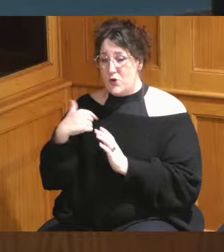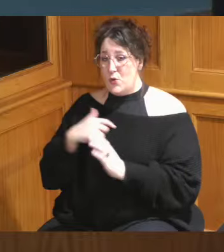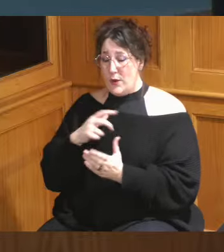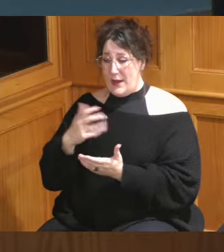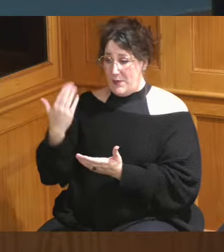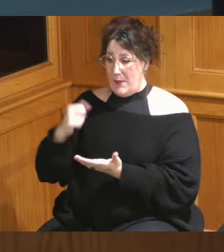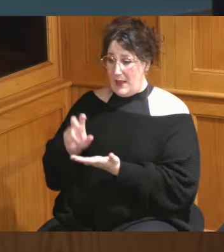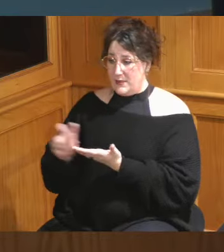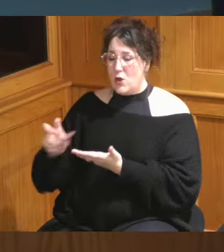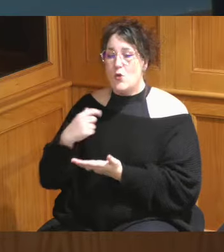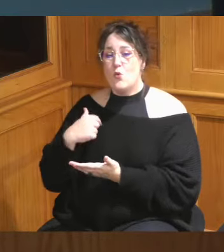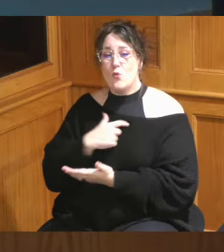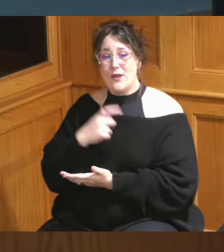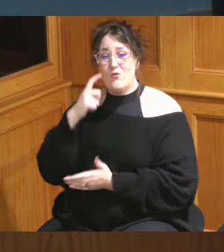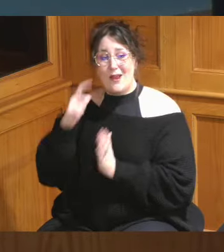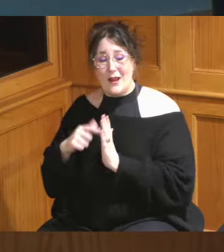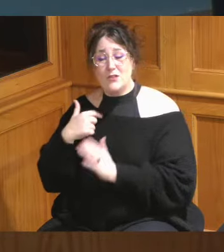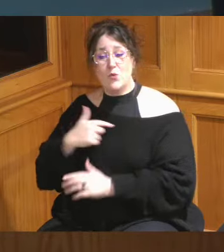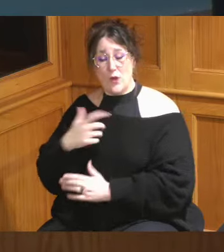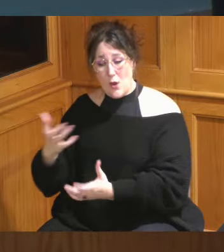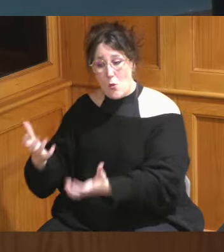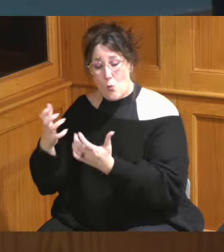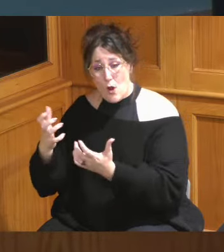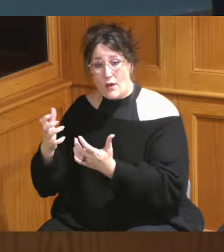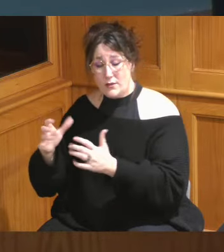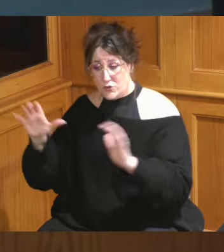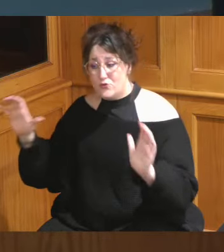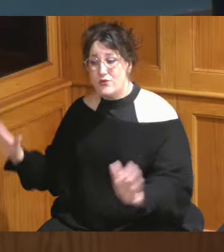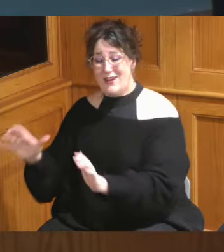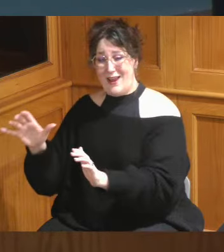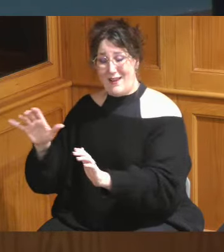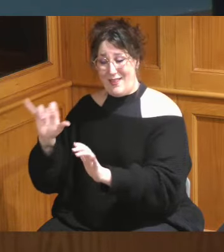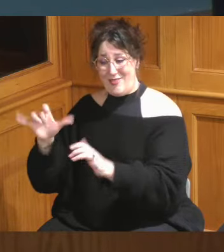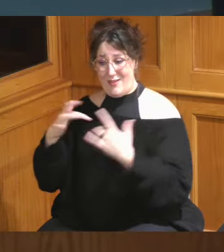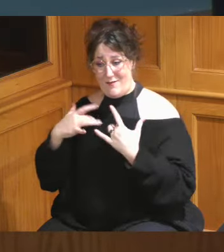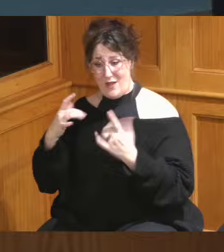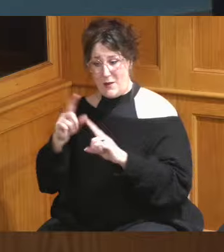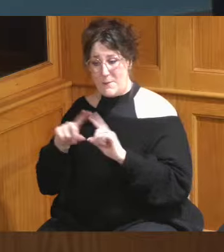these things create this economic activity out in the communities but we've got less to do it with